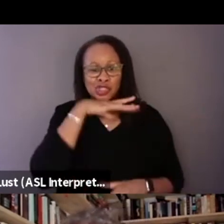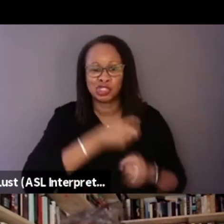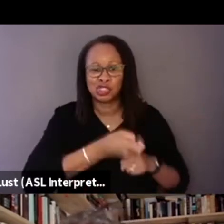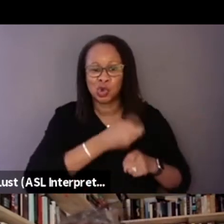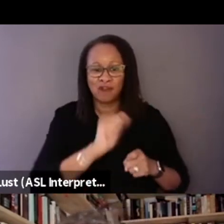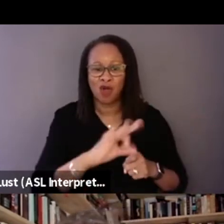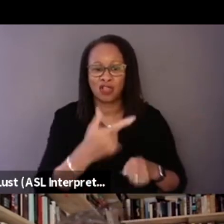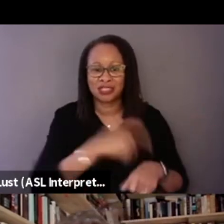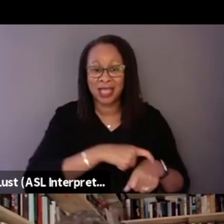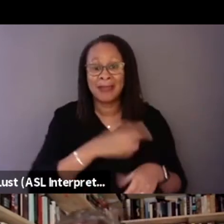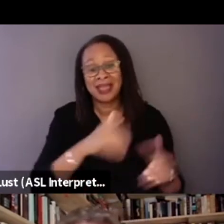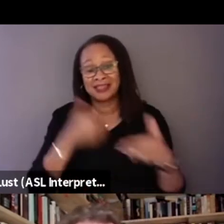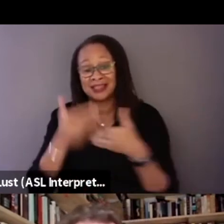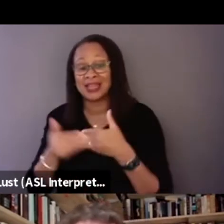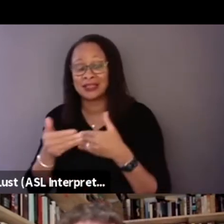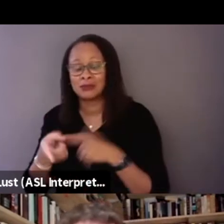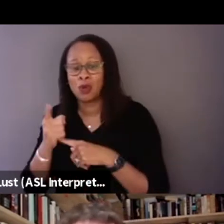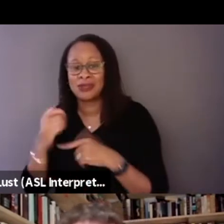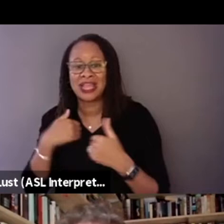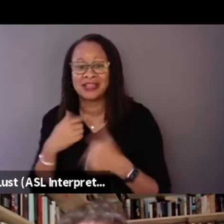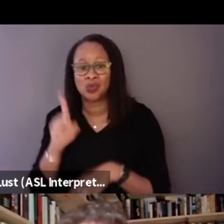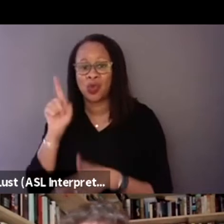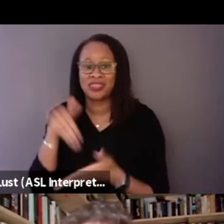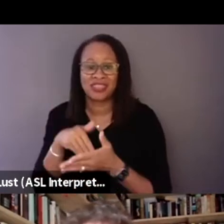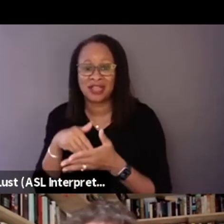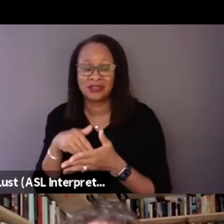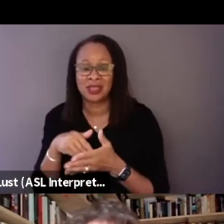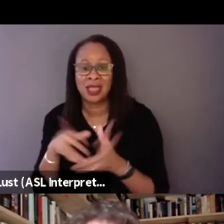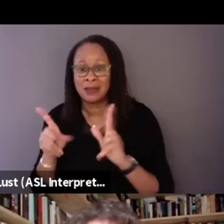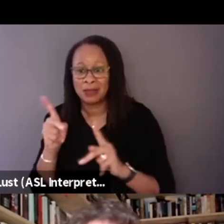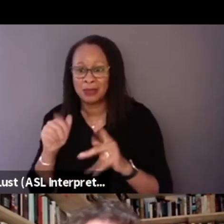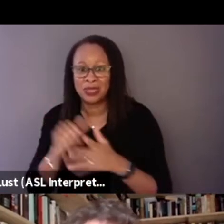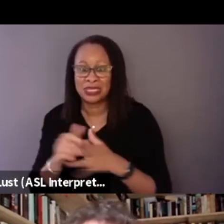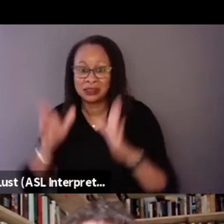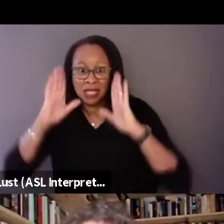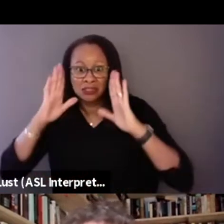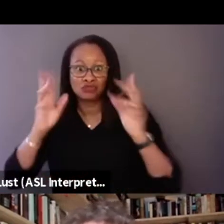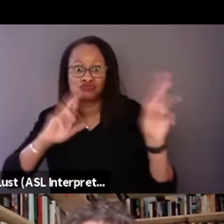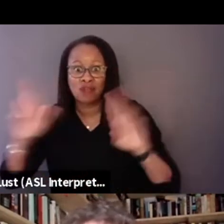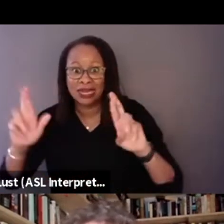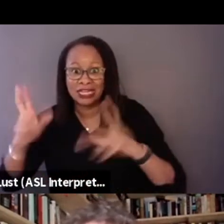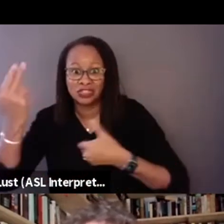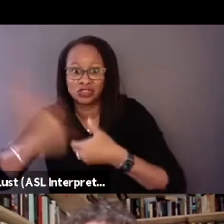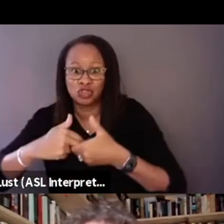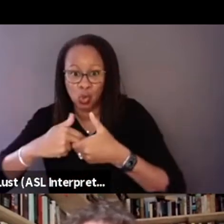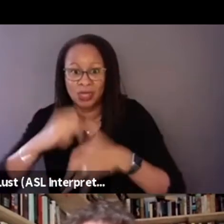And then in the next moment, he's got like a thousand wrapped people in attention ready to join him in the revolution